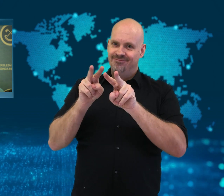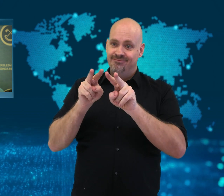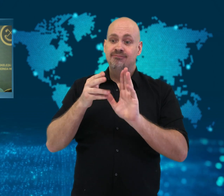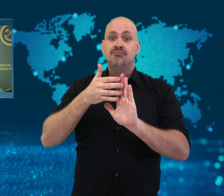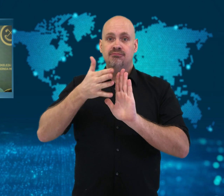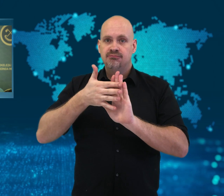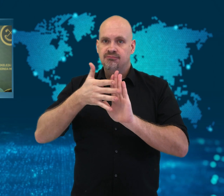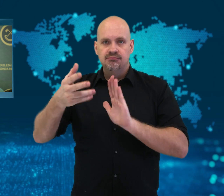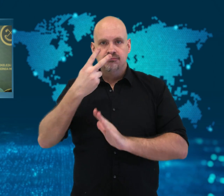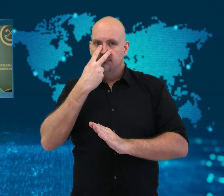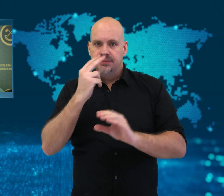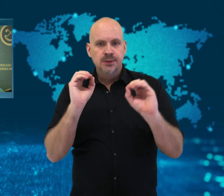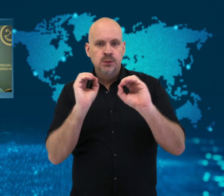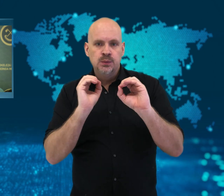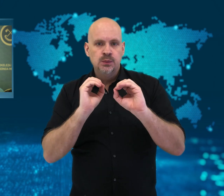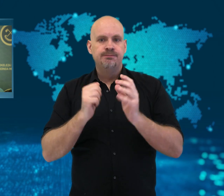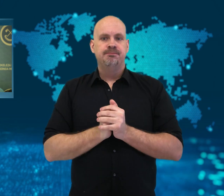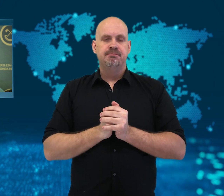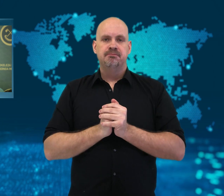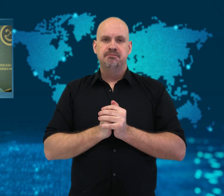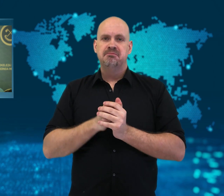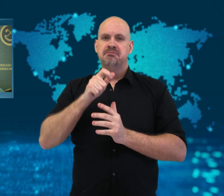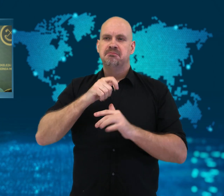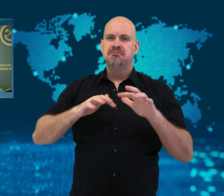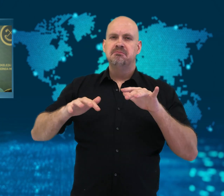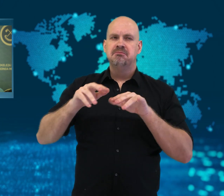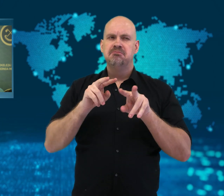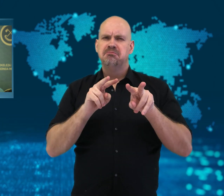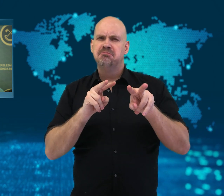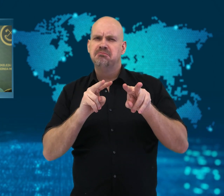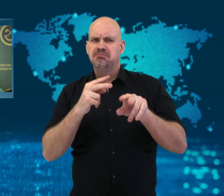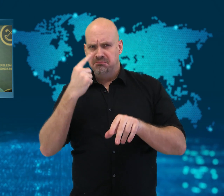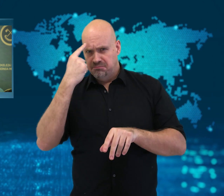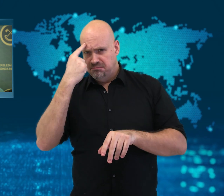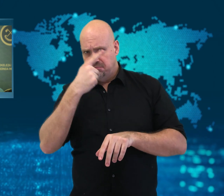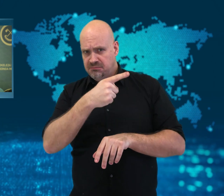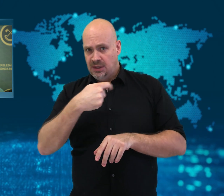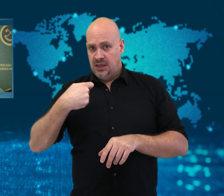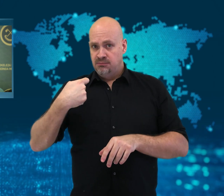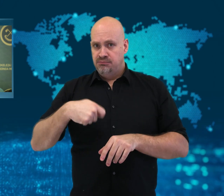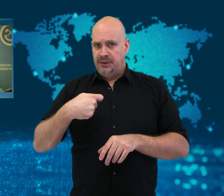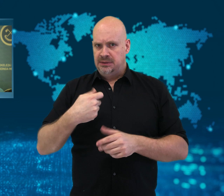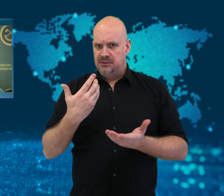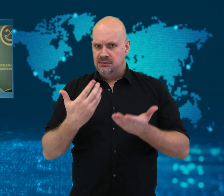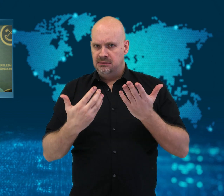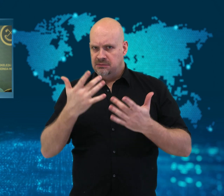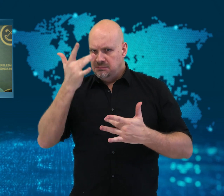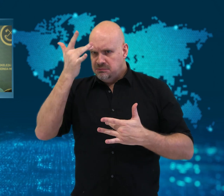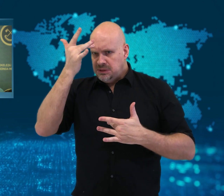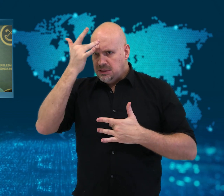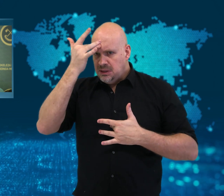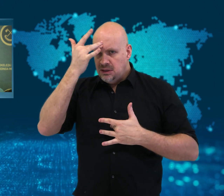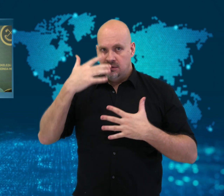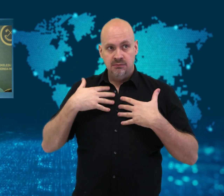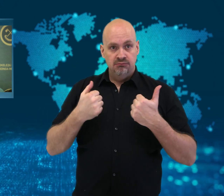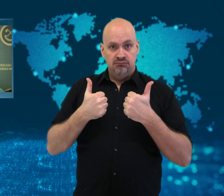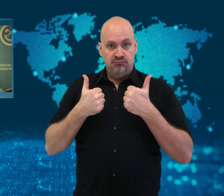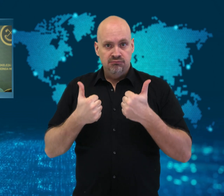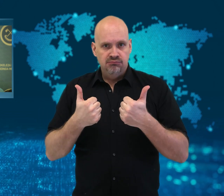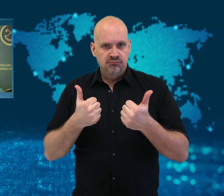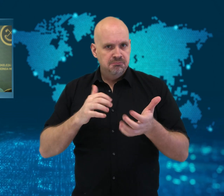There has been growing suspicion about the President's health since then.